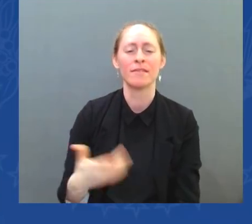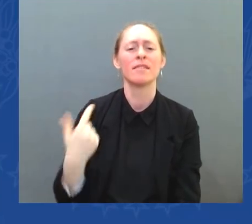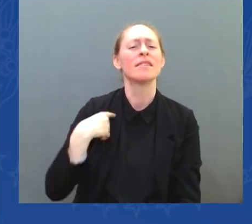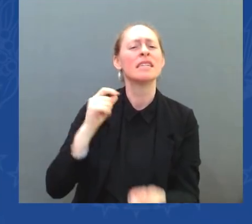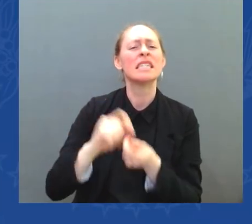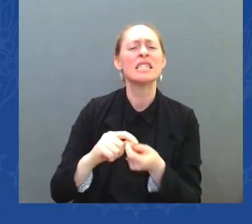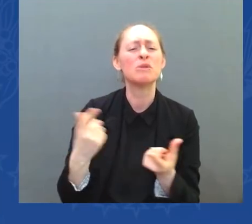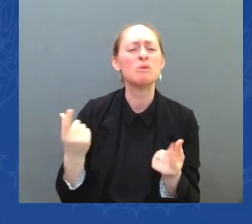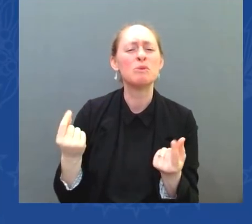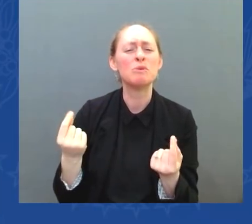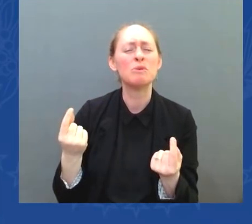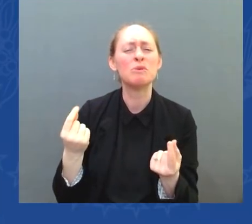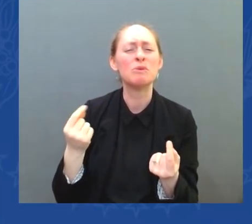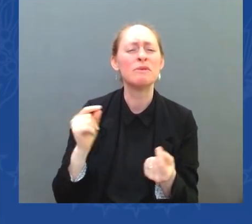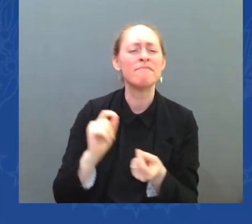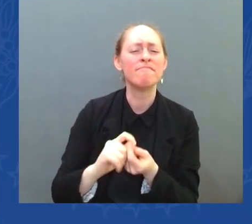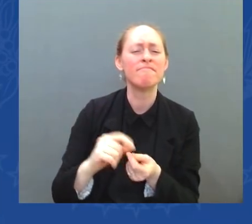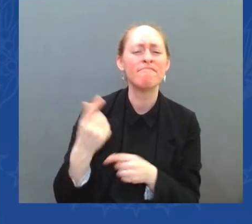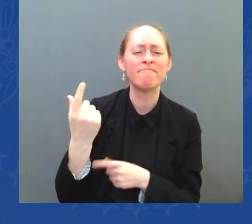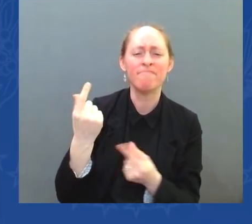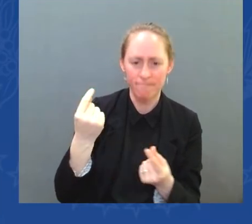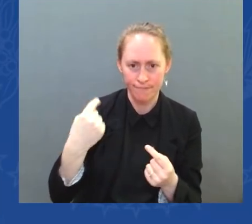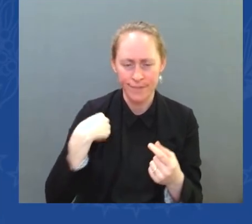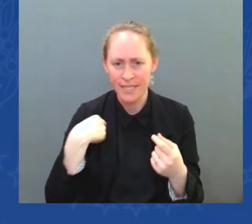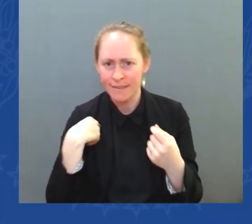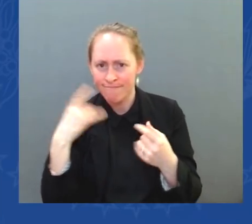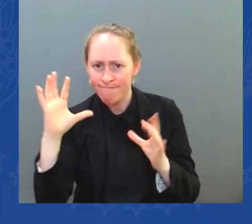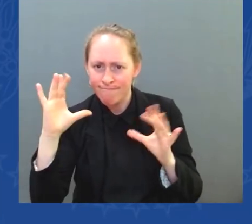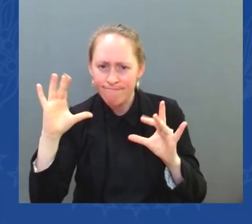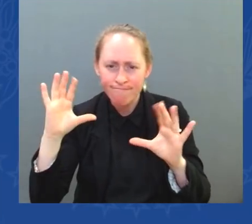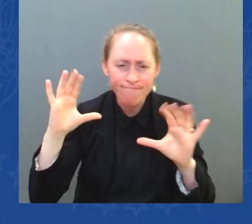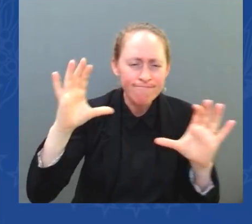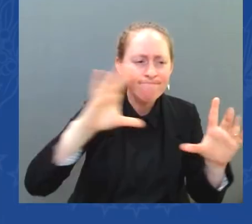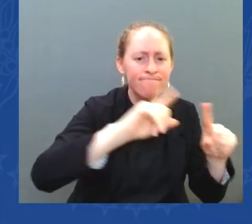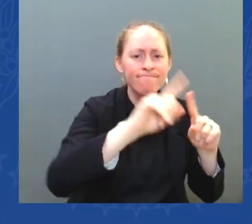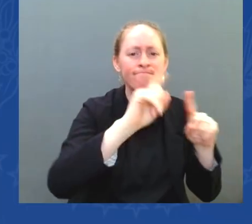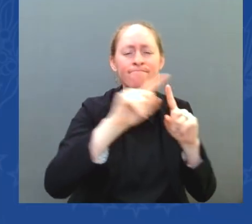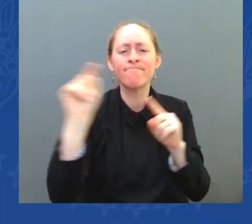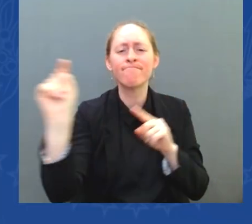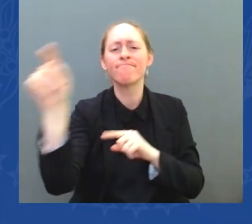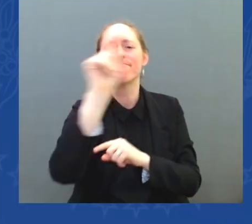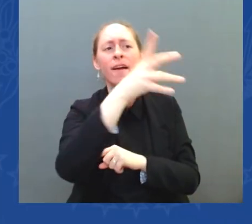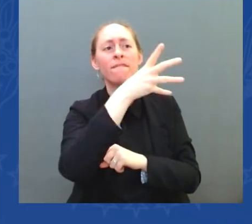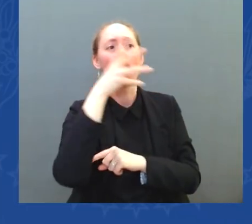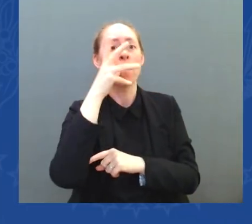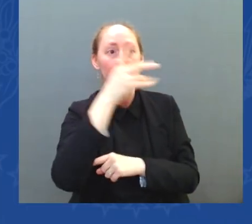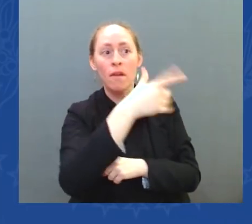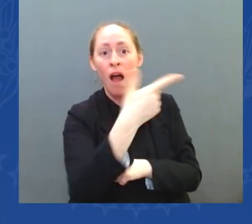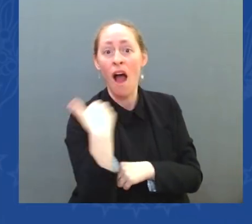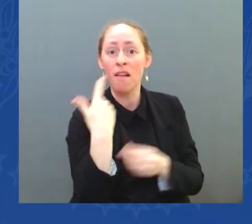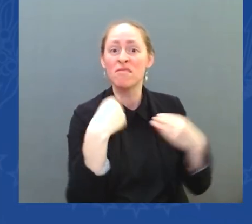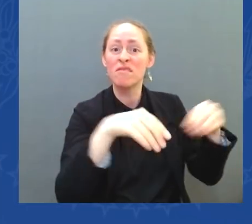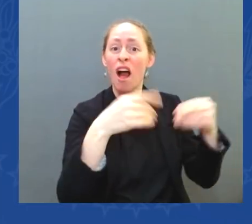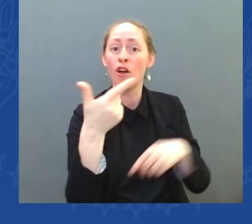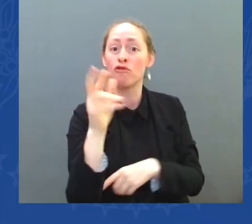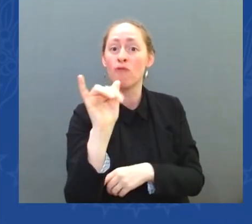And it's truly the honor of a lifetime to welcome President Joe Biden and all of our distinguished guests to POET today.